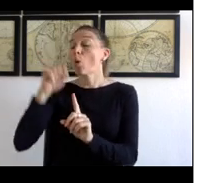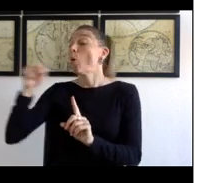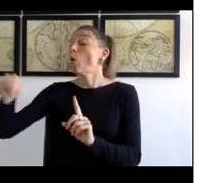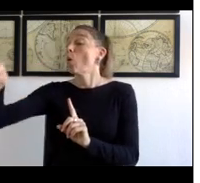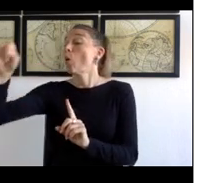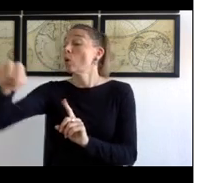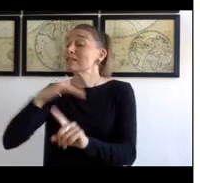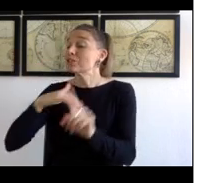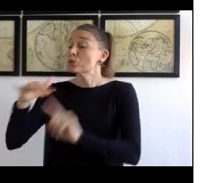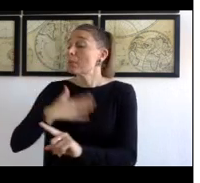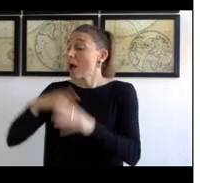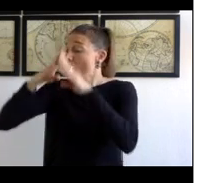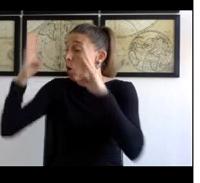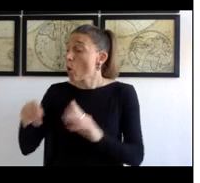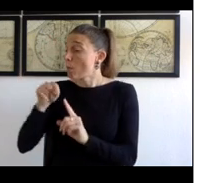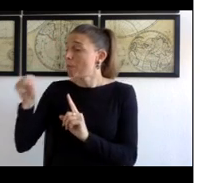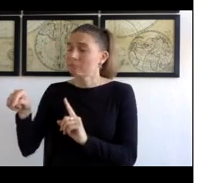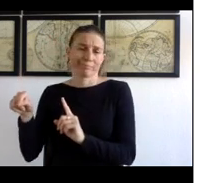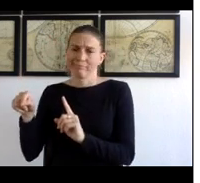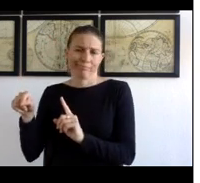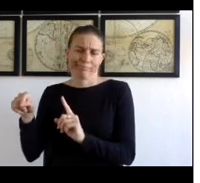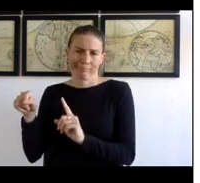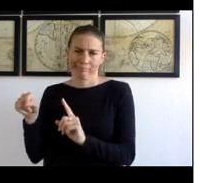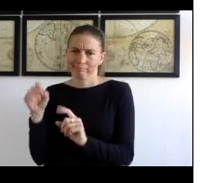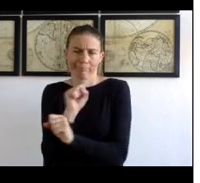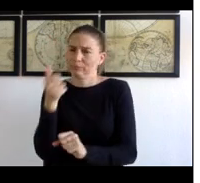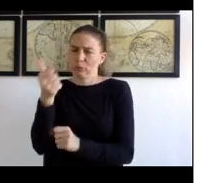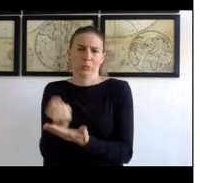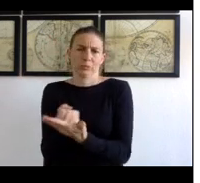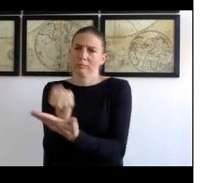The next challenge is frequency of the measurement and cut-off point.